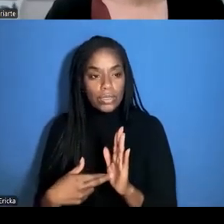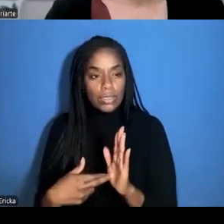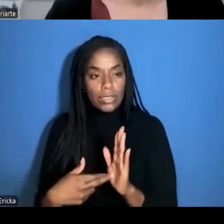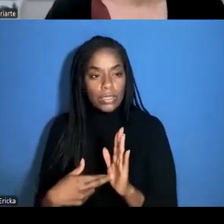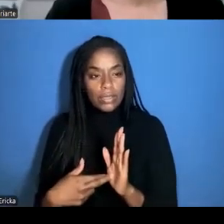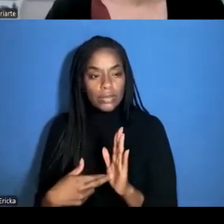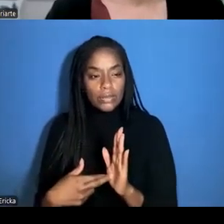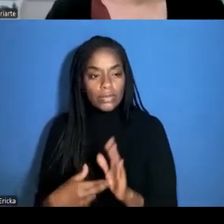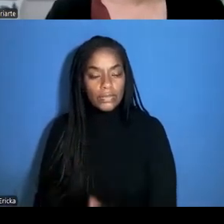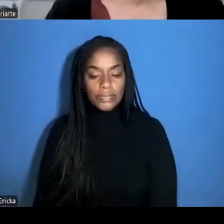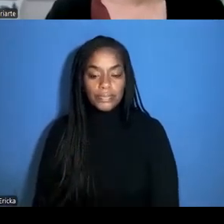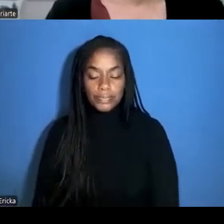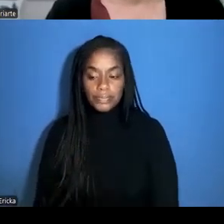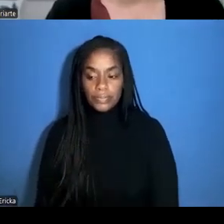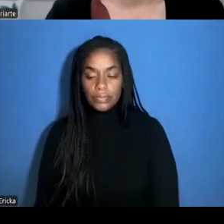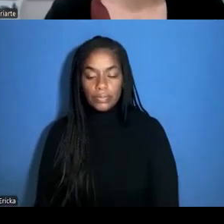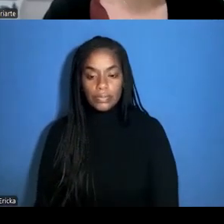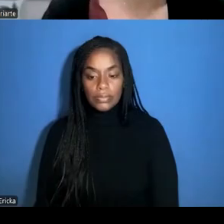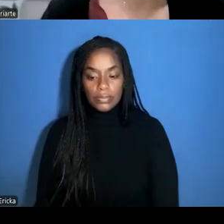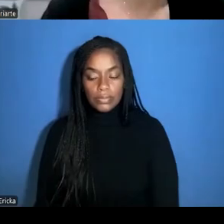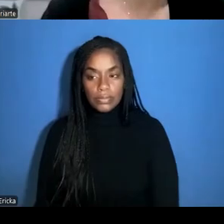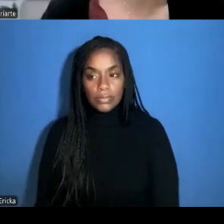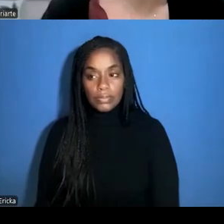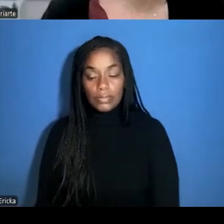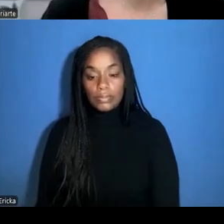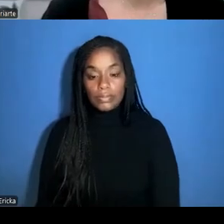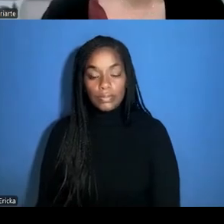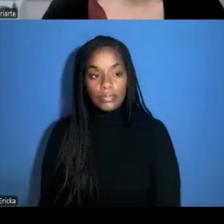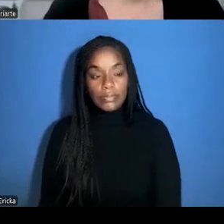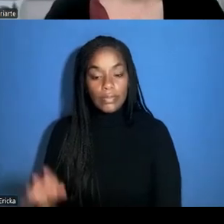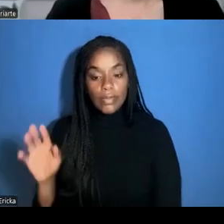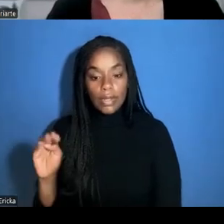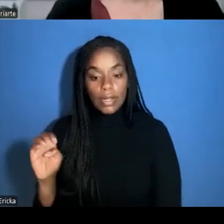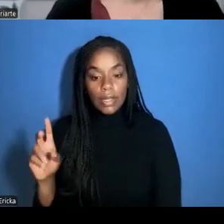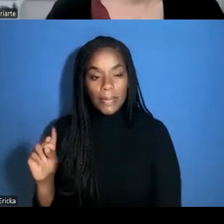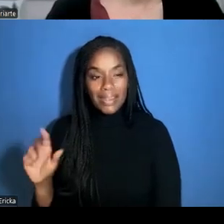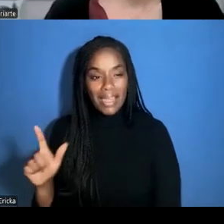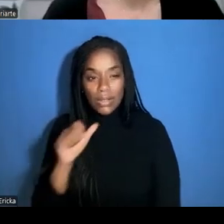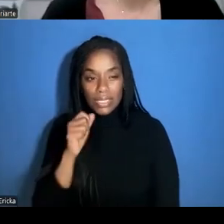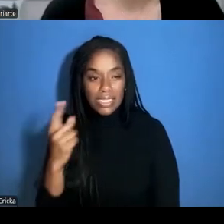So, Medi-Cal doesn't always get to put a lean on what they've paid out.